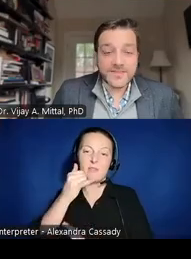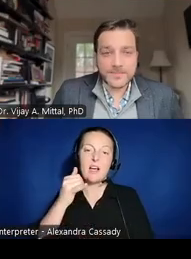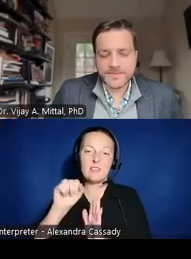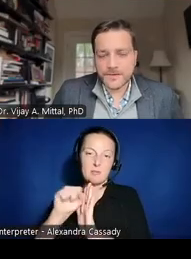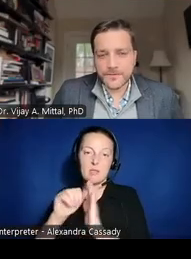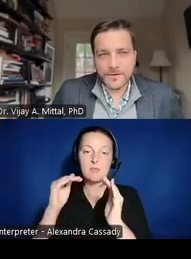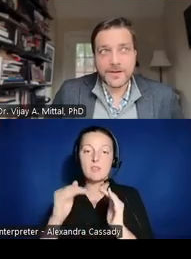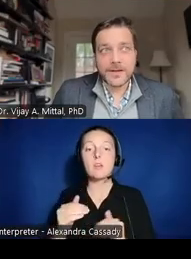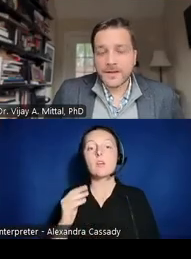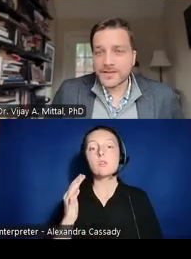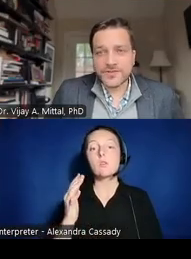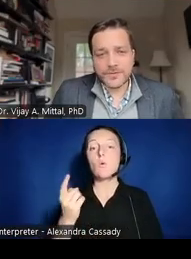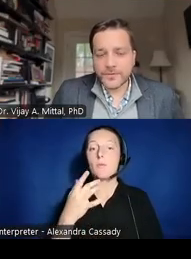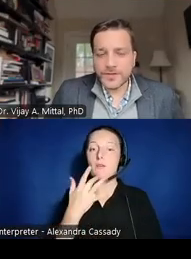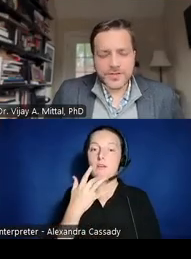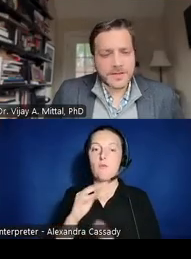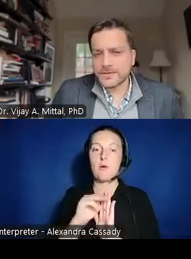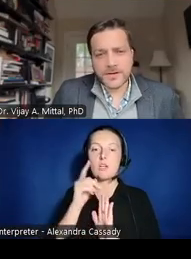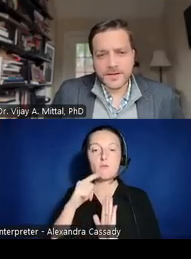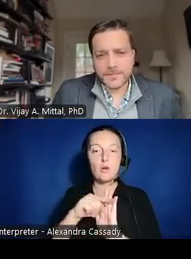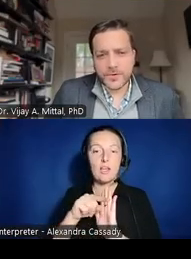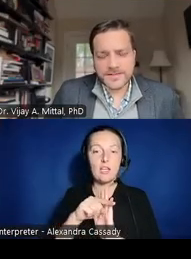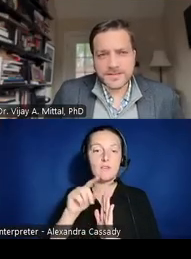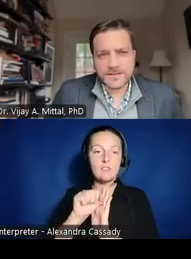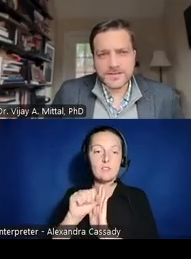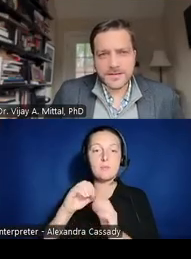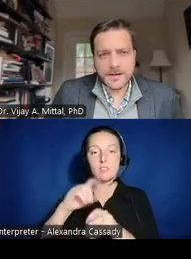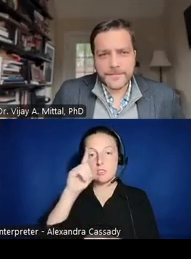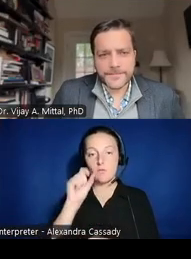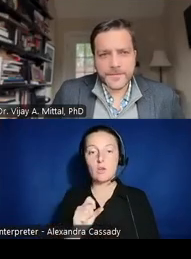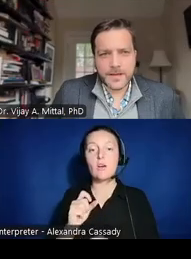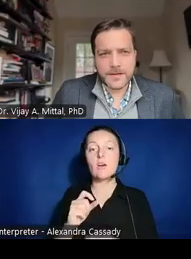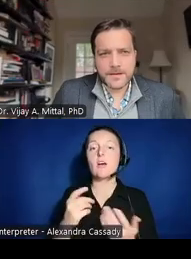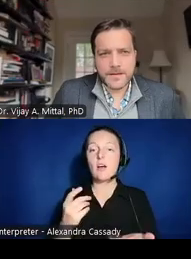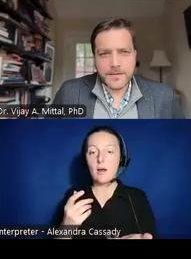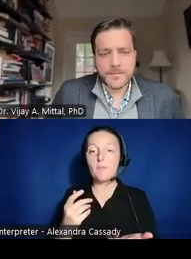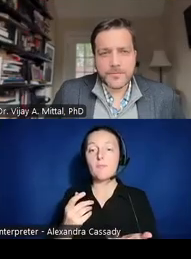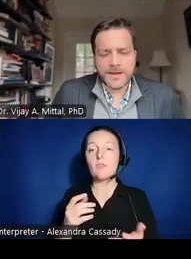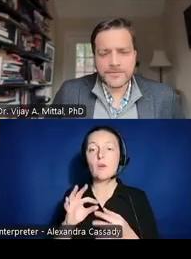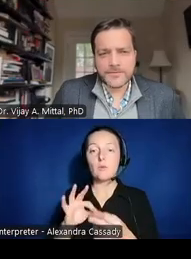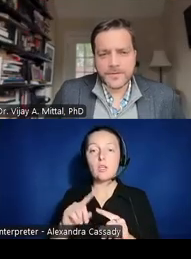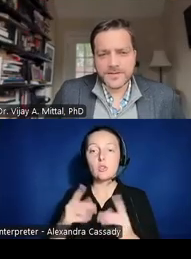symptoms involve issues with volition and adonic processes. Um but one of my favorite theories